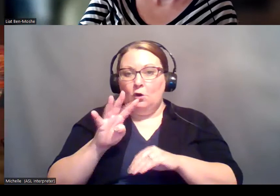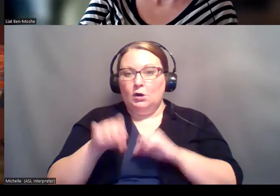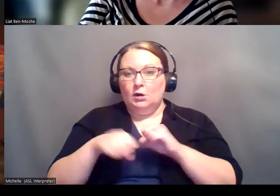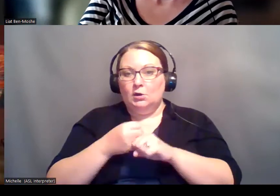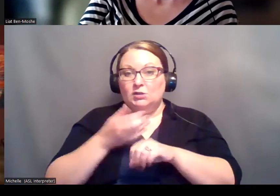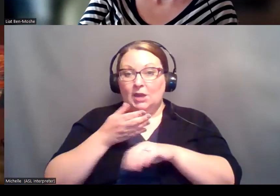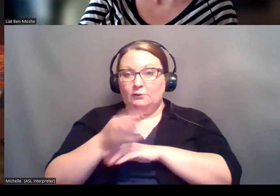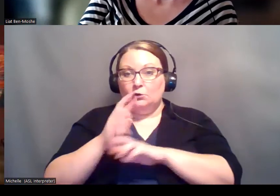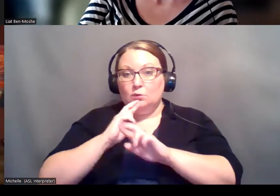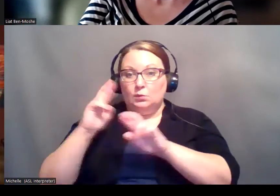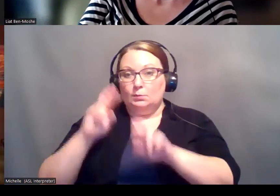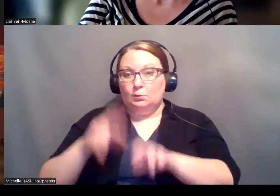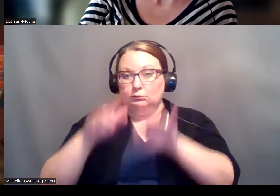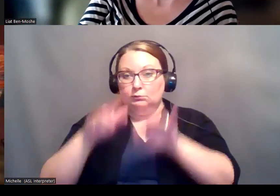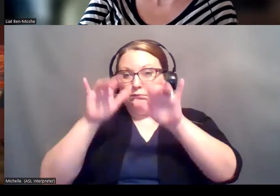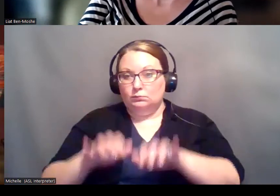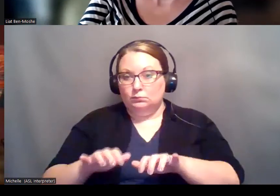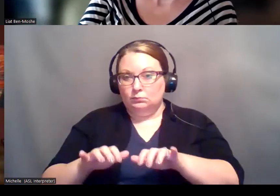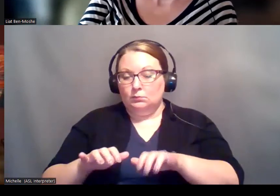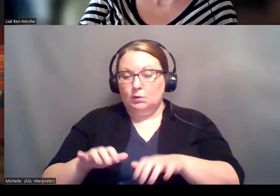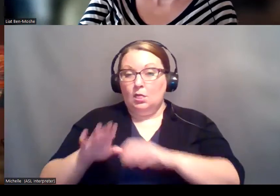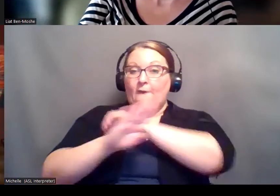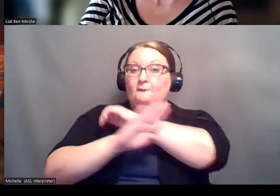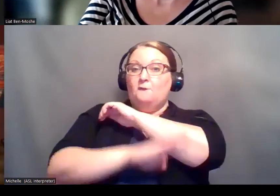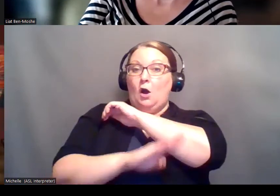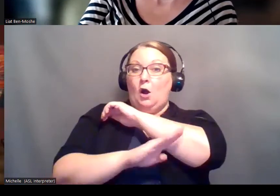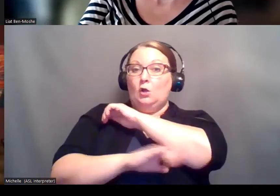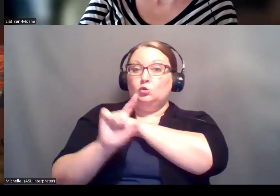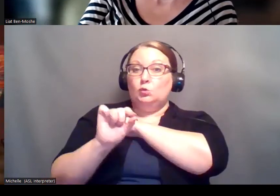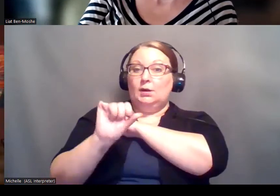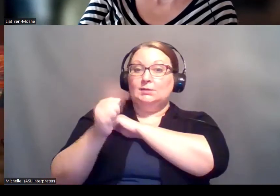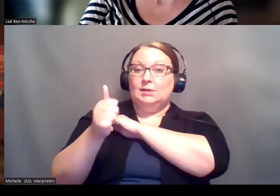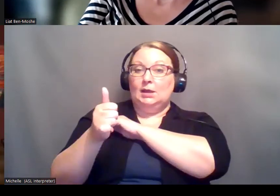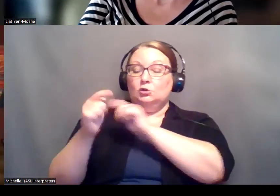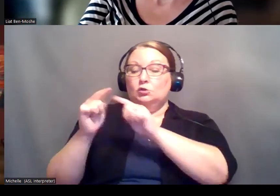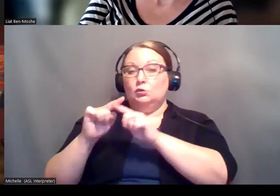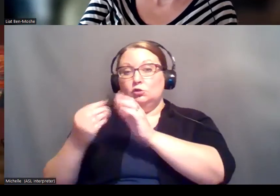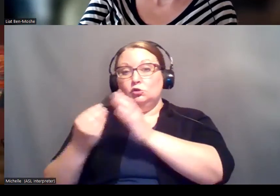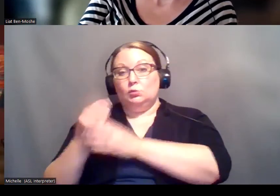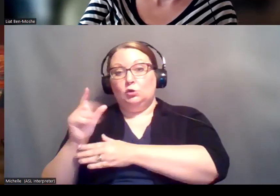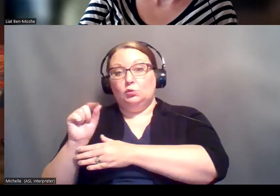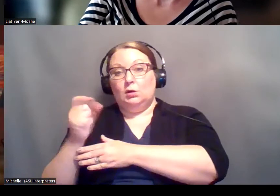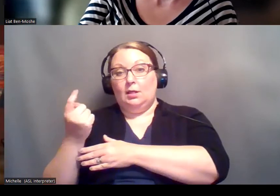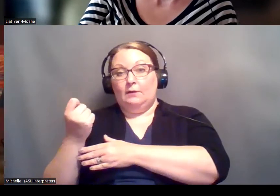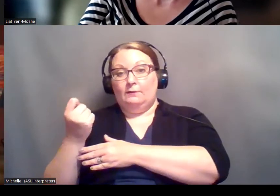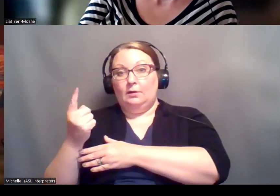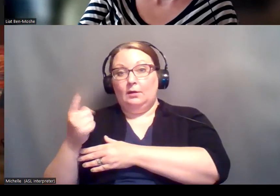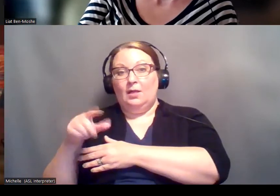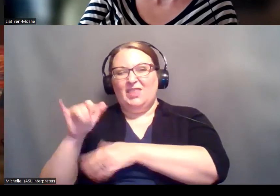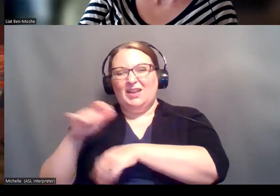And so between the fall of 2010 and the spring of 2011 when Liat was a graduate assistant,